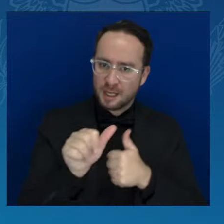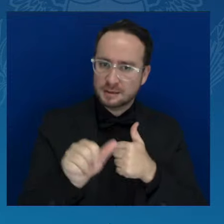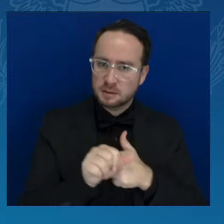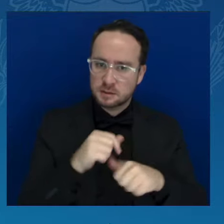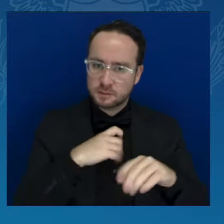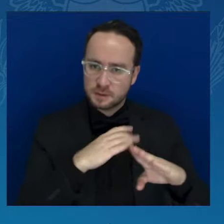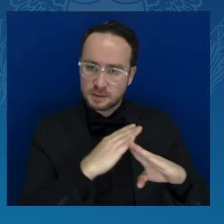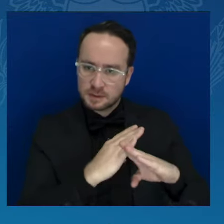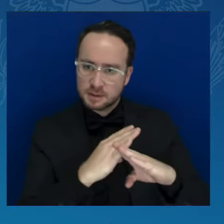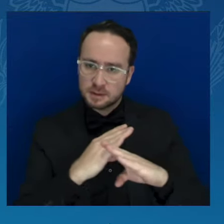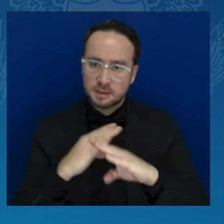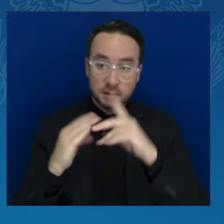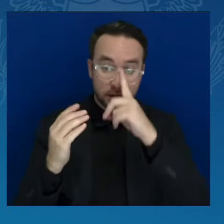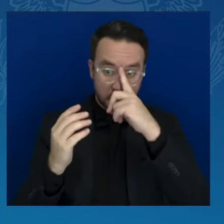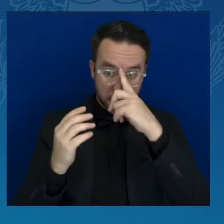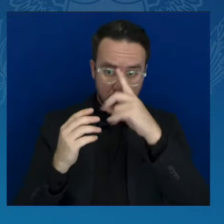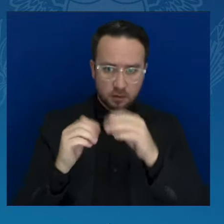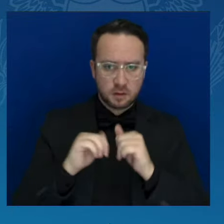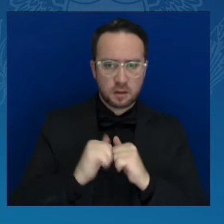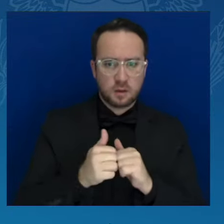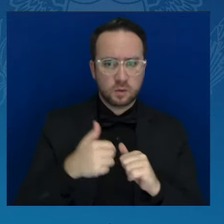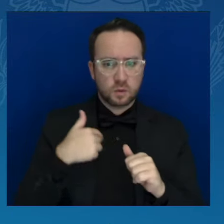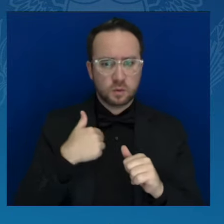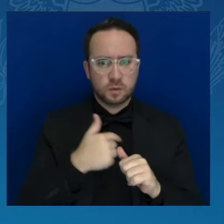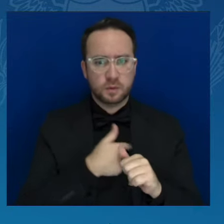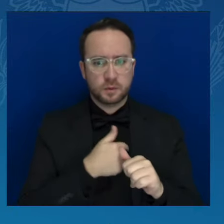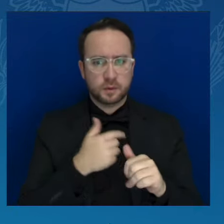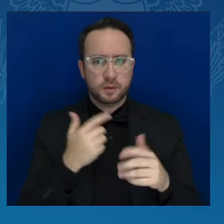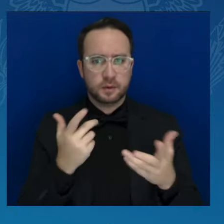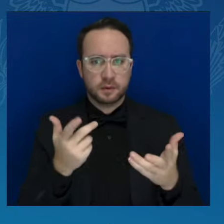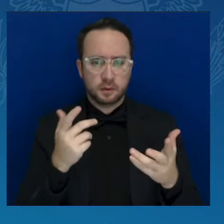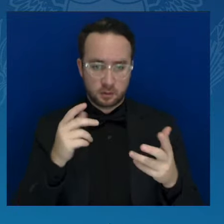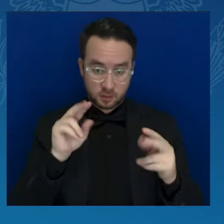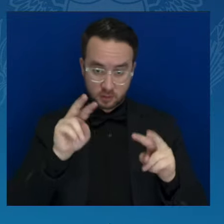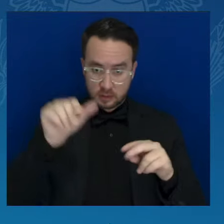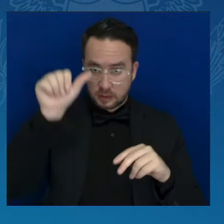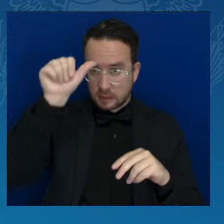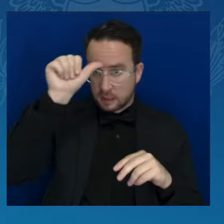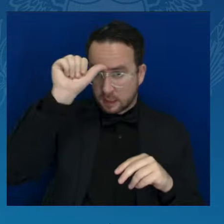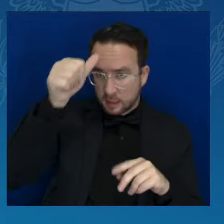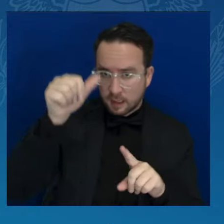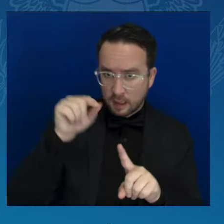which will map the entirety of the Earth's surface every 12 days by early next year.